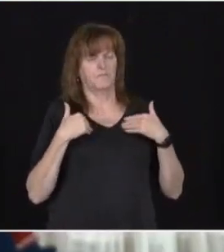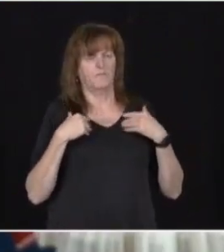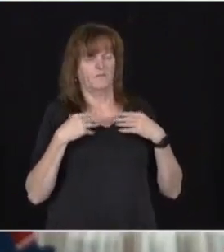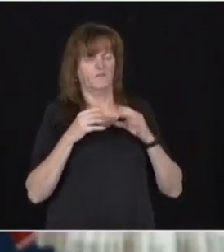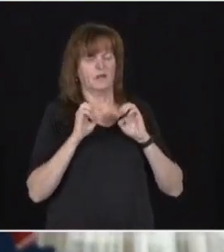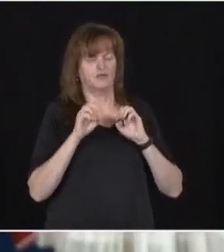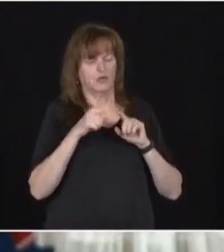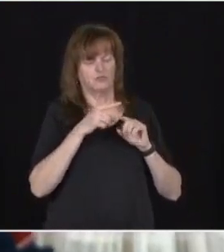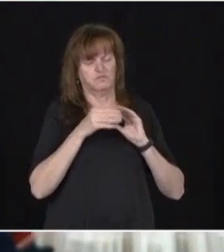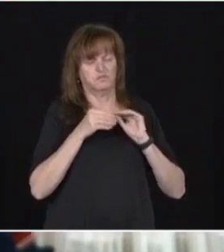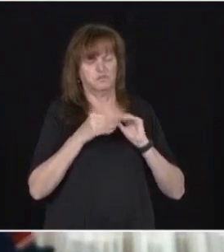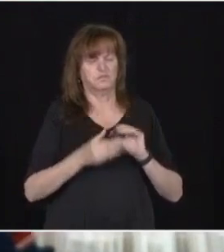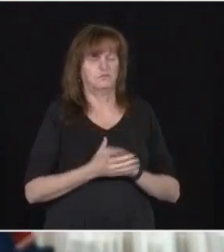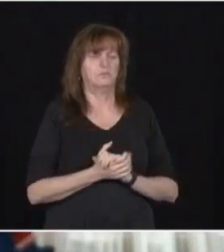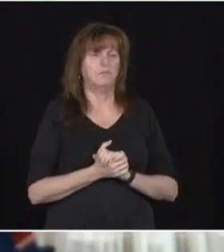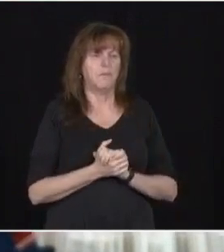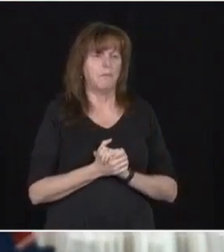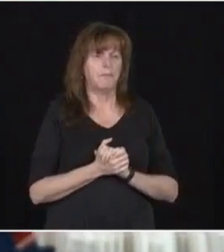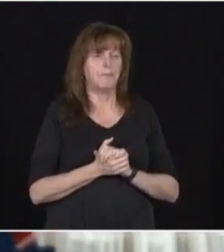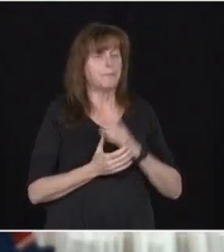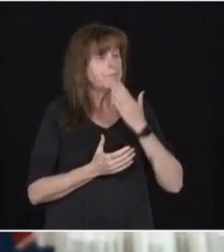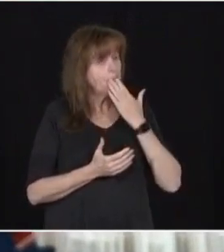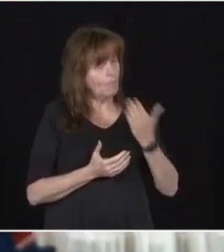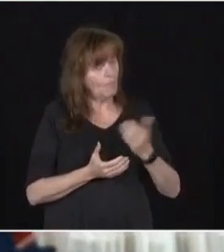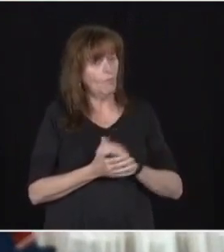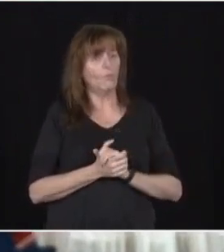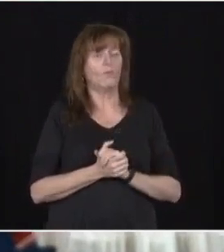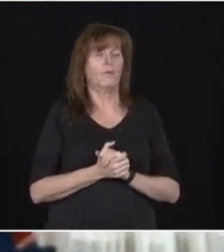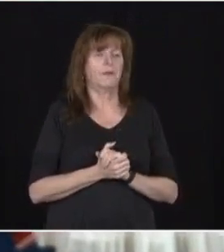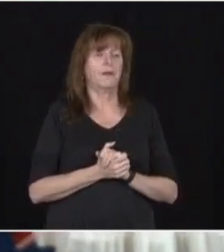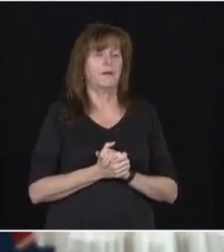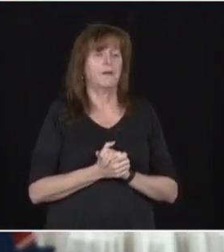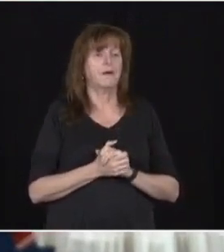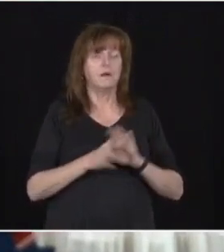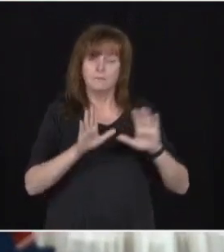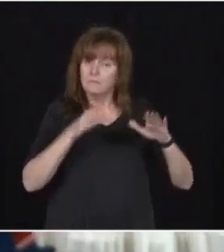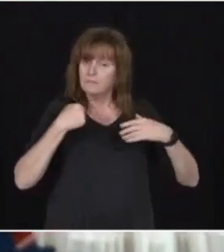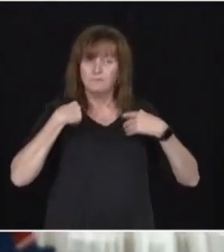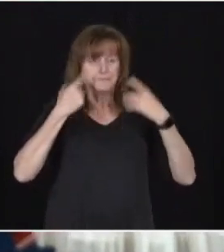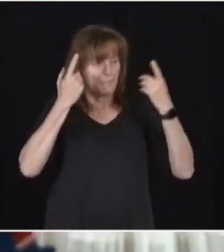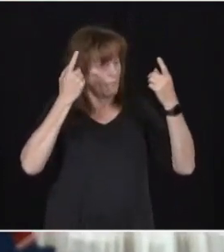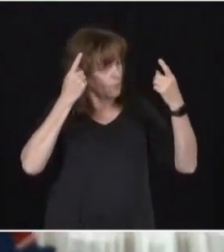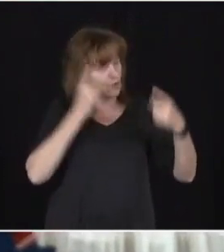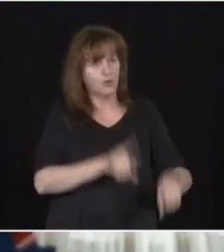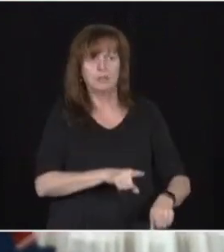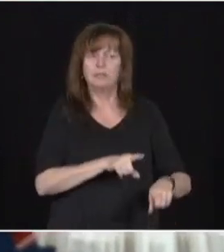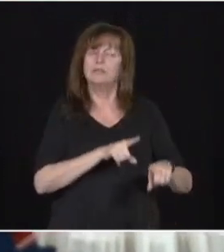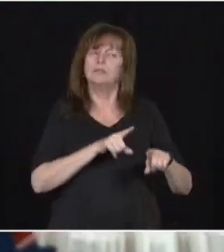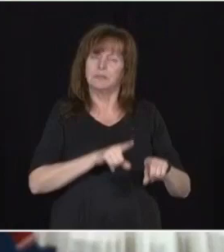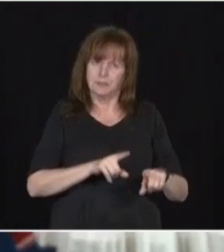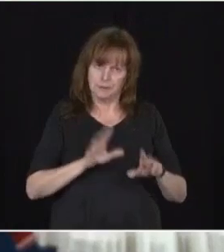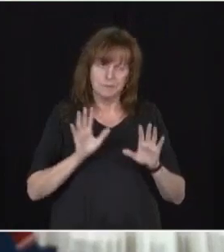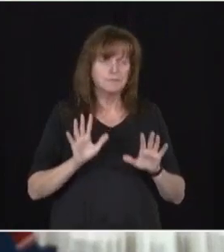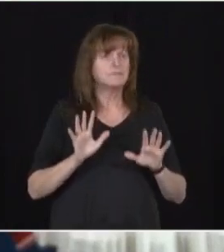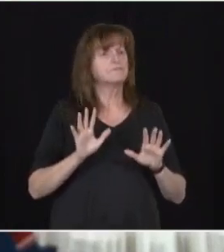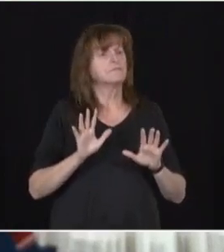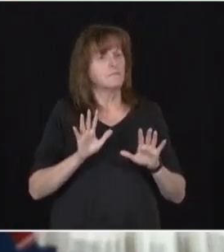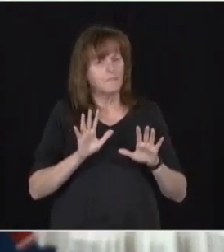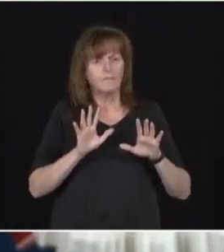education. Thank you very much, I absolutely agree with the premise that these